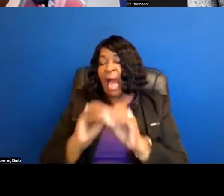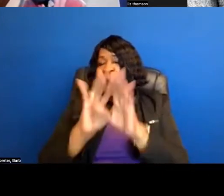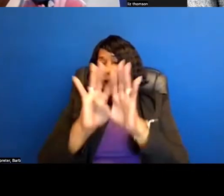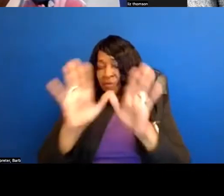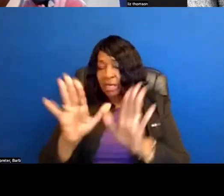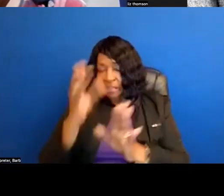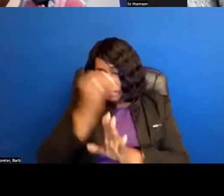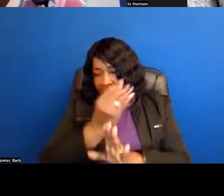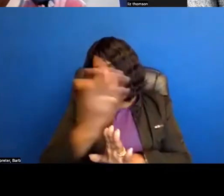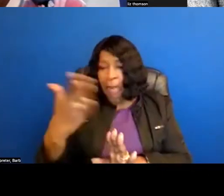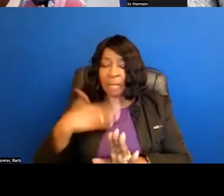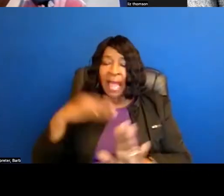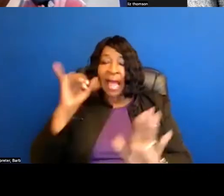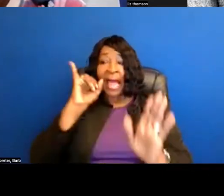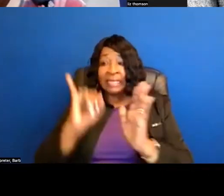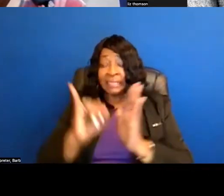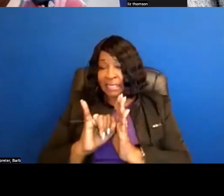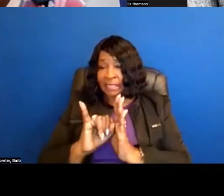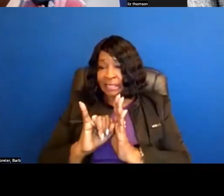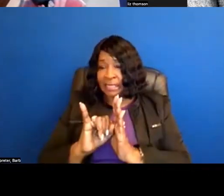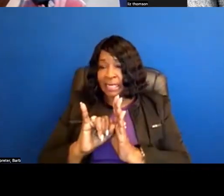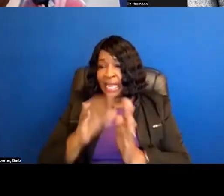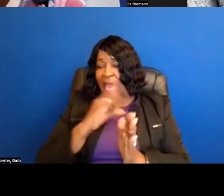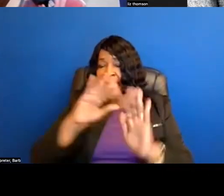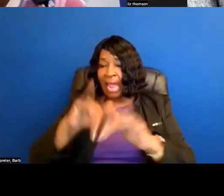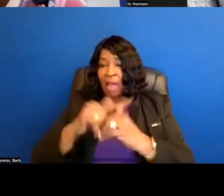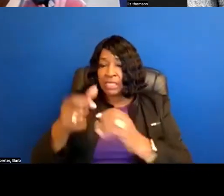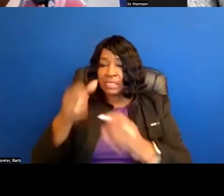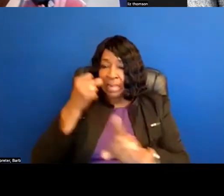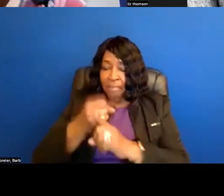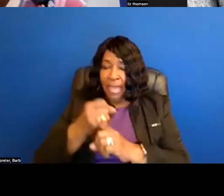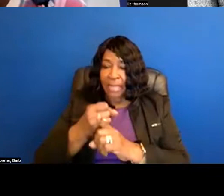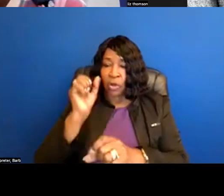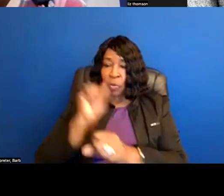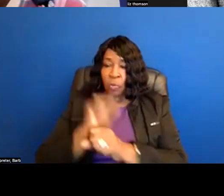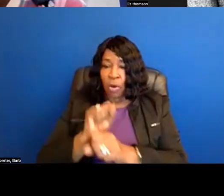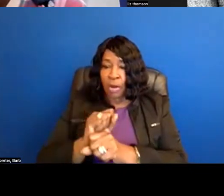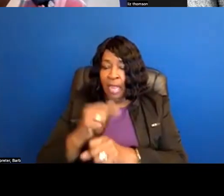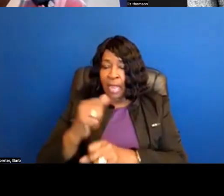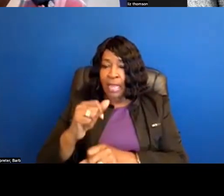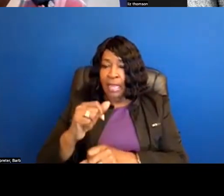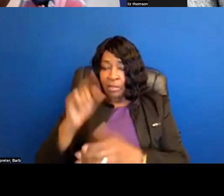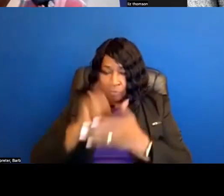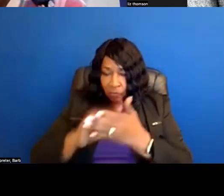because it has impacted the work I research and my roles within higher ed.